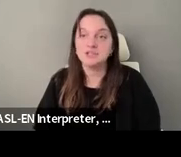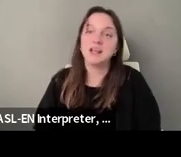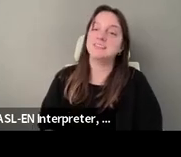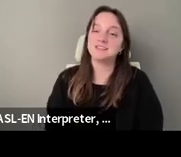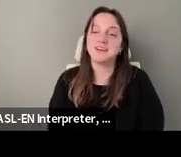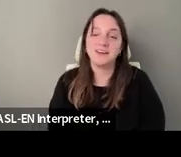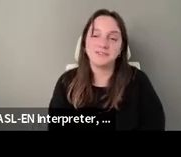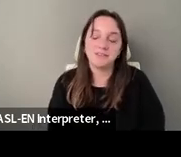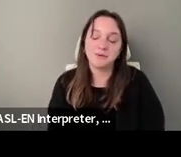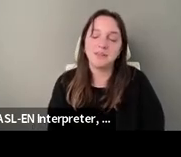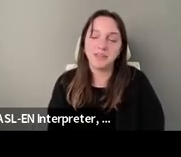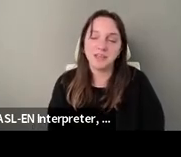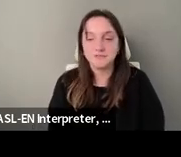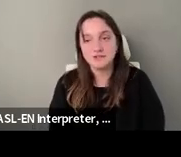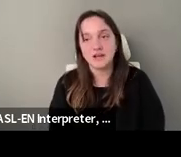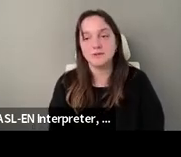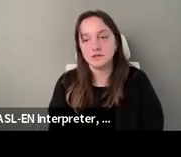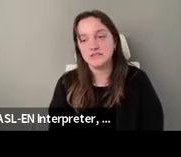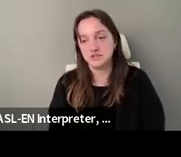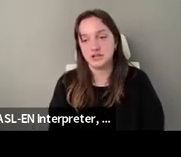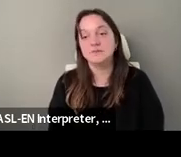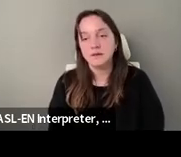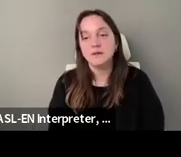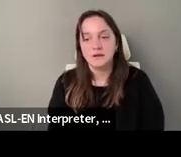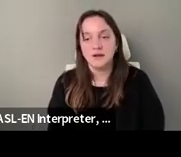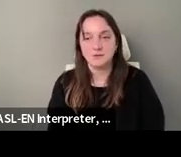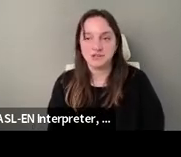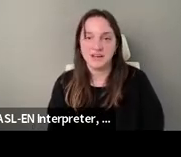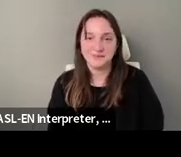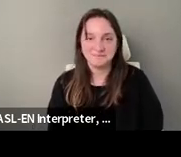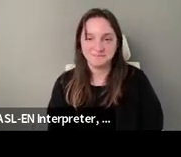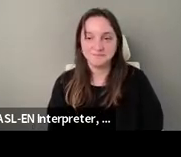everyone. Thank you for your time and your attention. I appreciate it. Great.